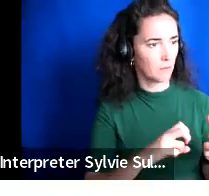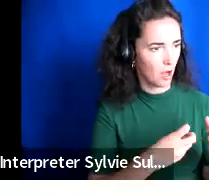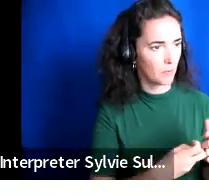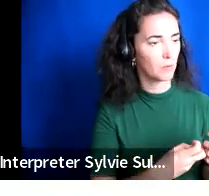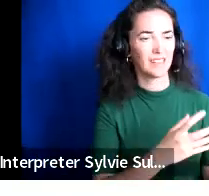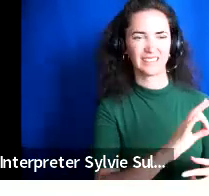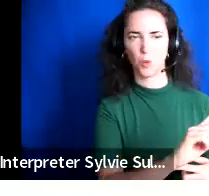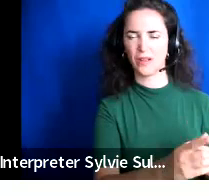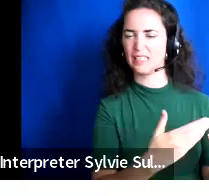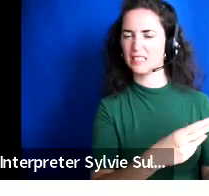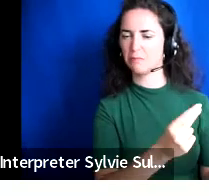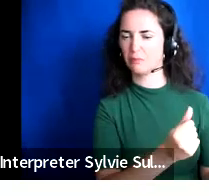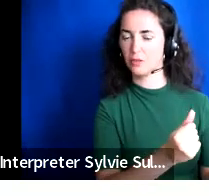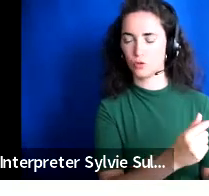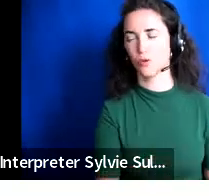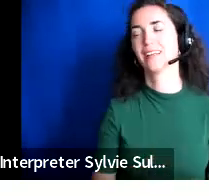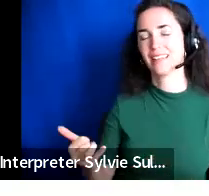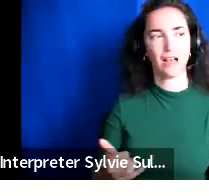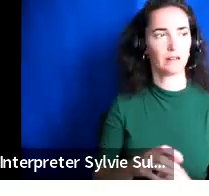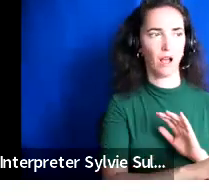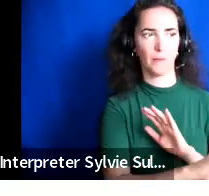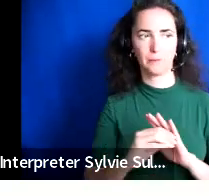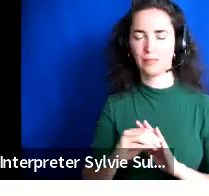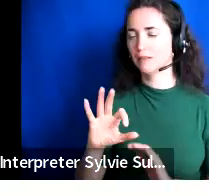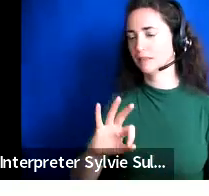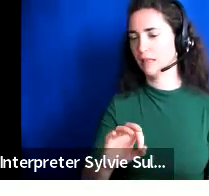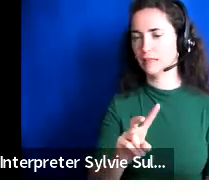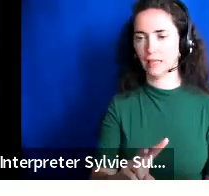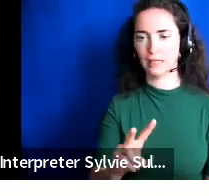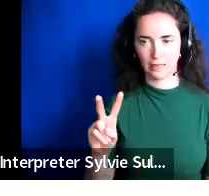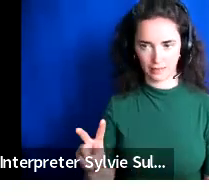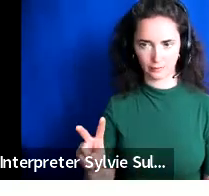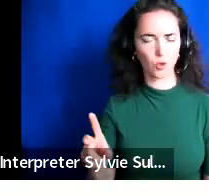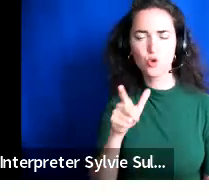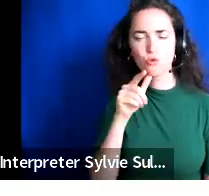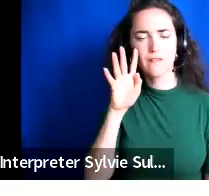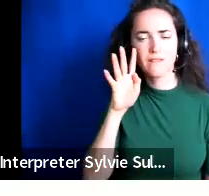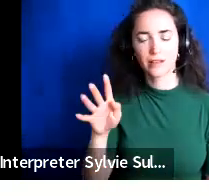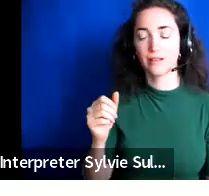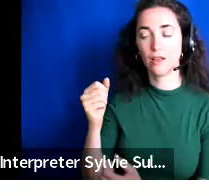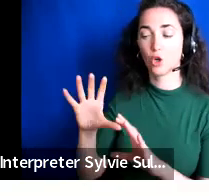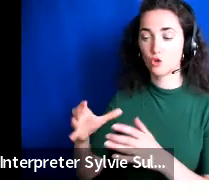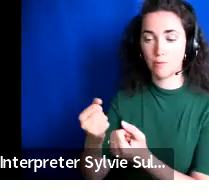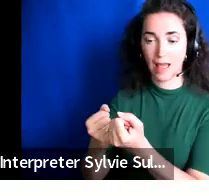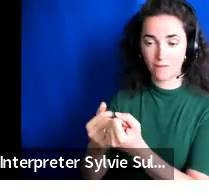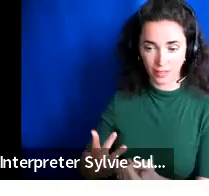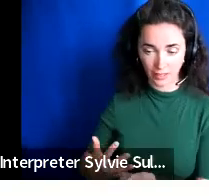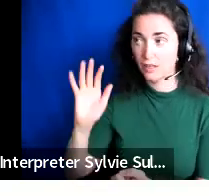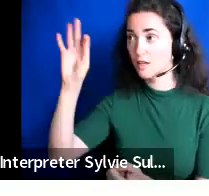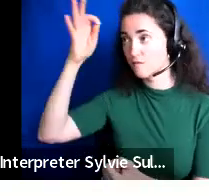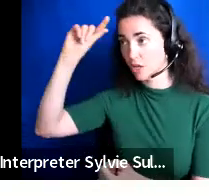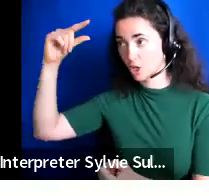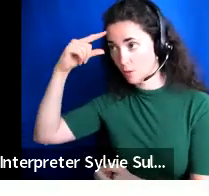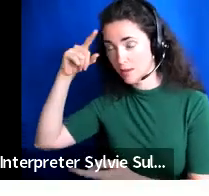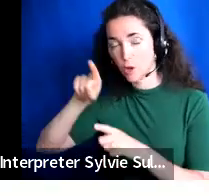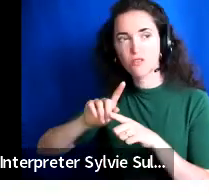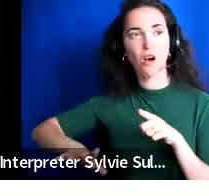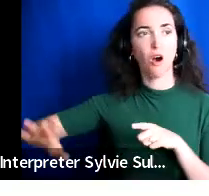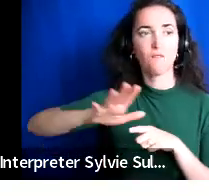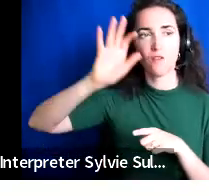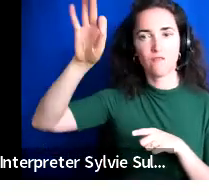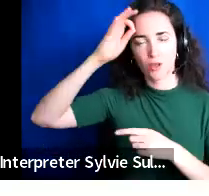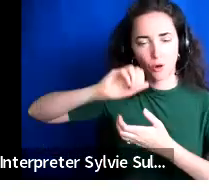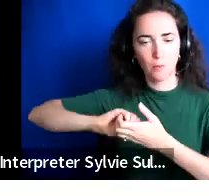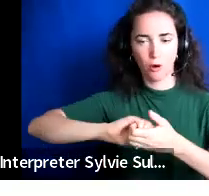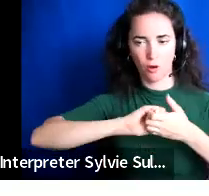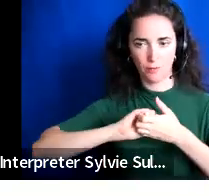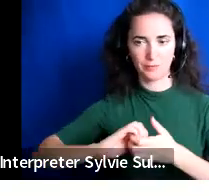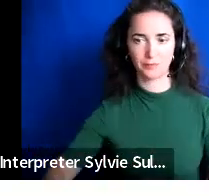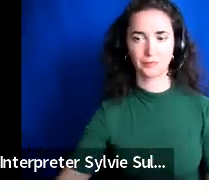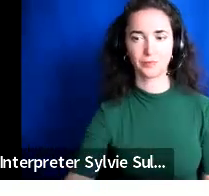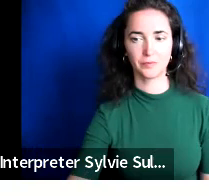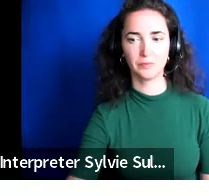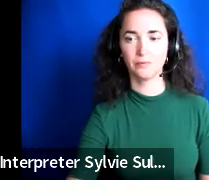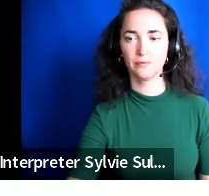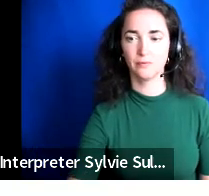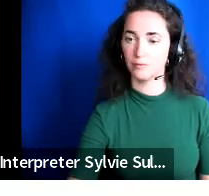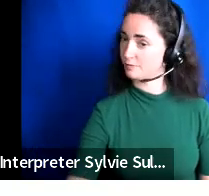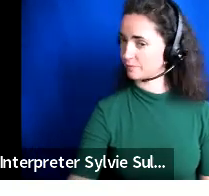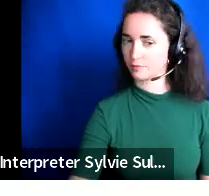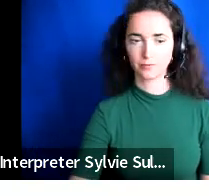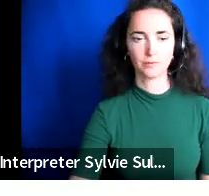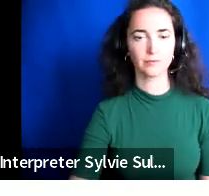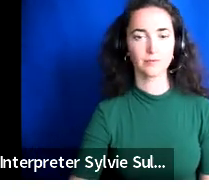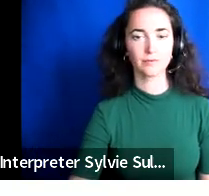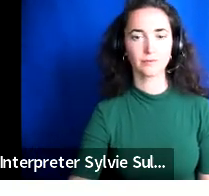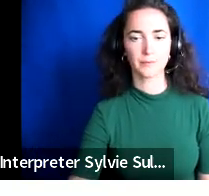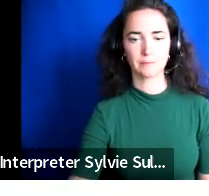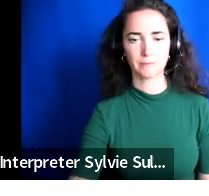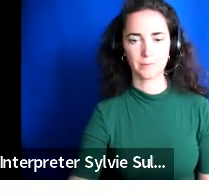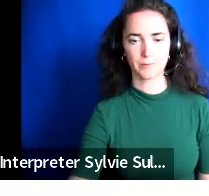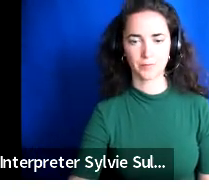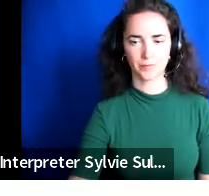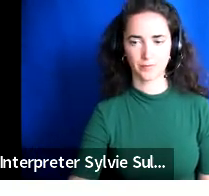what was delivered from that movement, from advocates, and the Federal Government and Federal partners around the country.